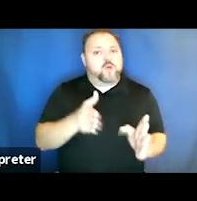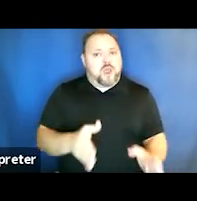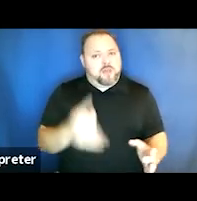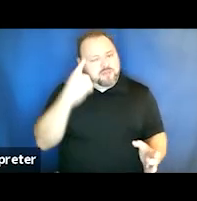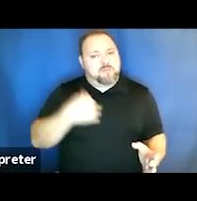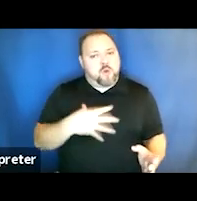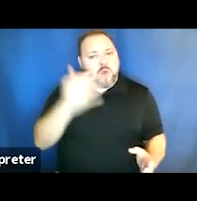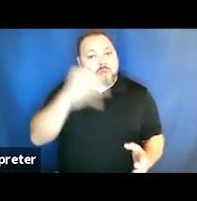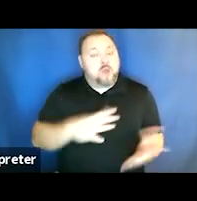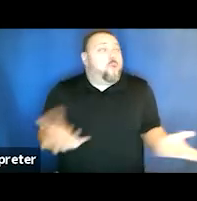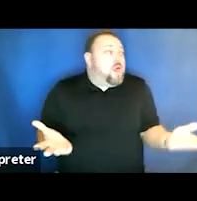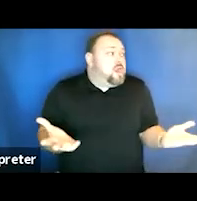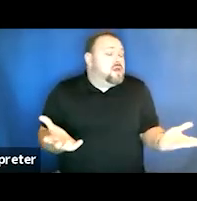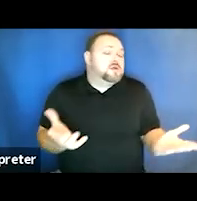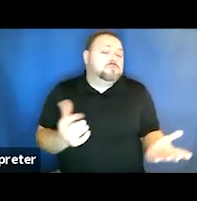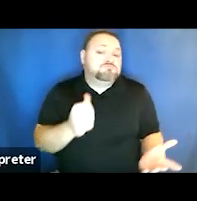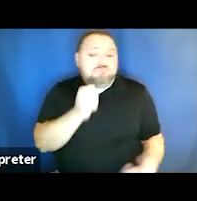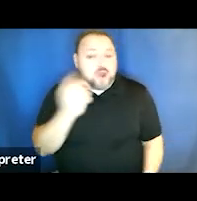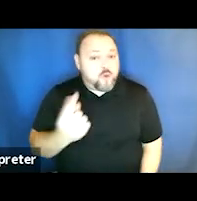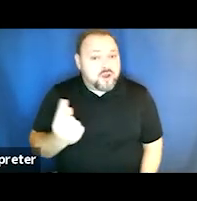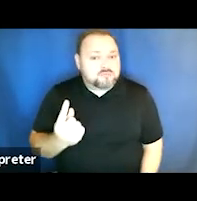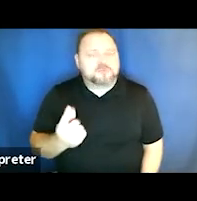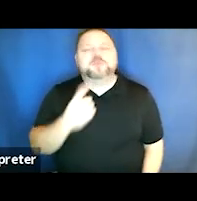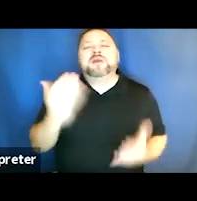Well, not necessarily, so again, experience is important.